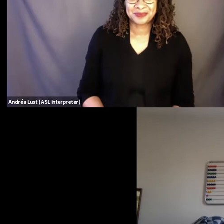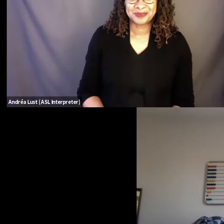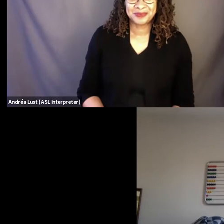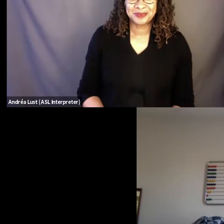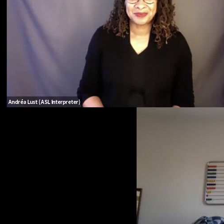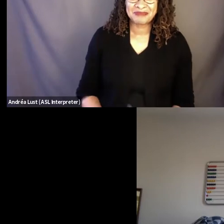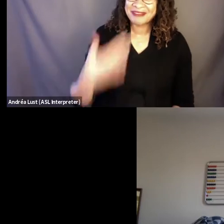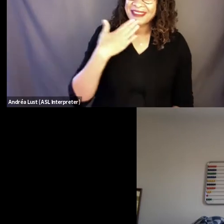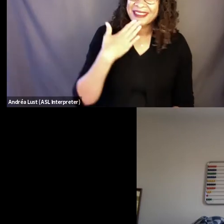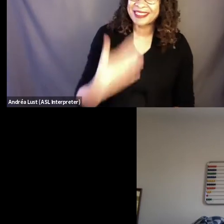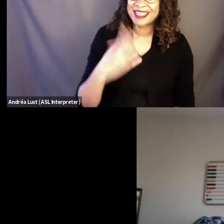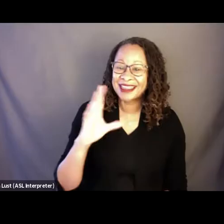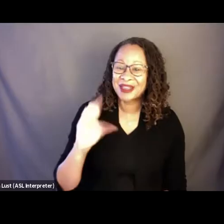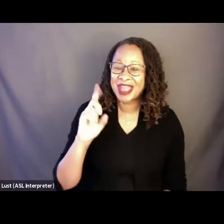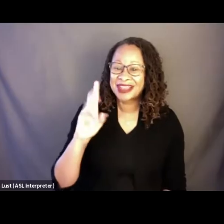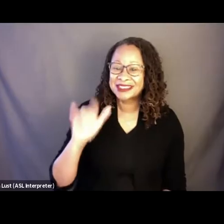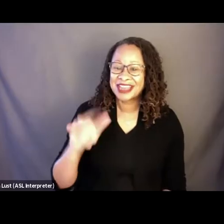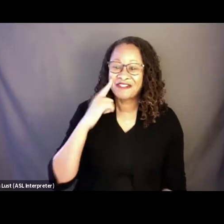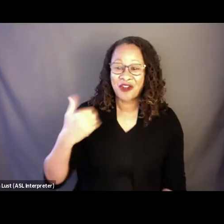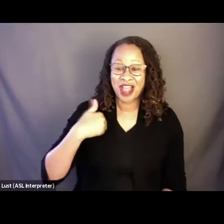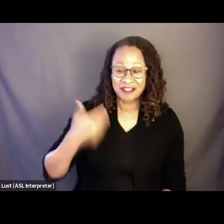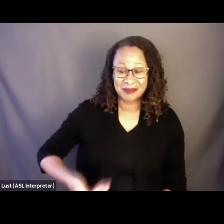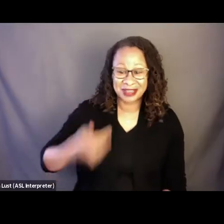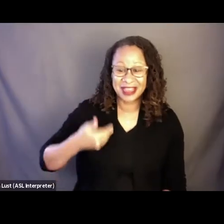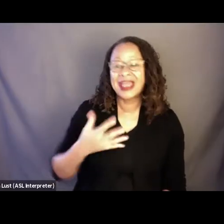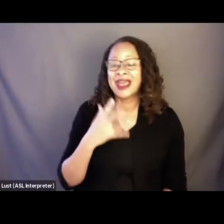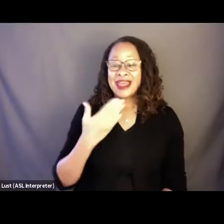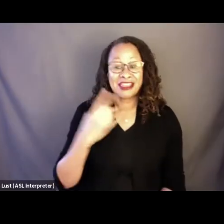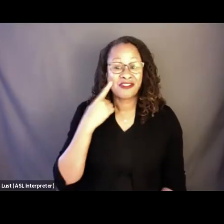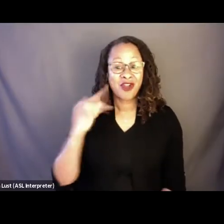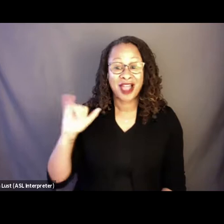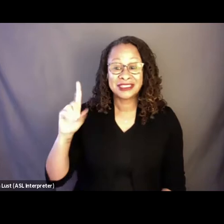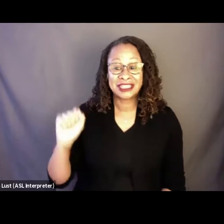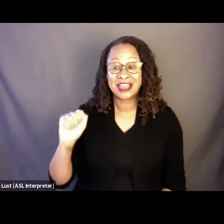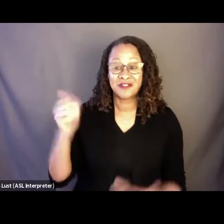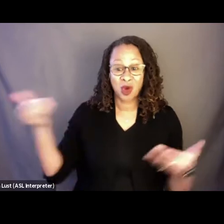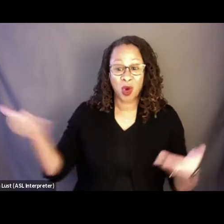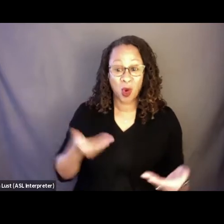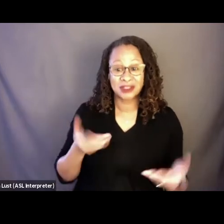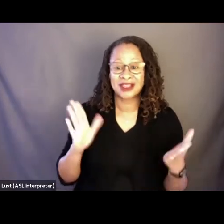Thank you Cassidy for having me and thank you to the IDA for hosting this conversation.